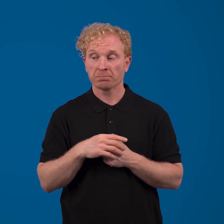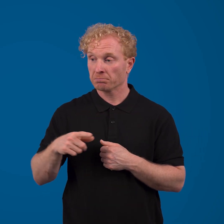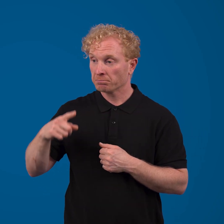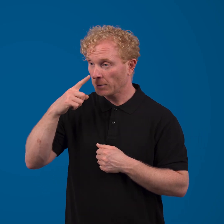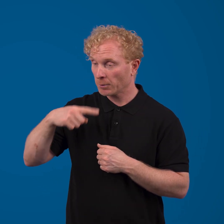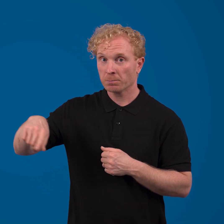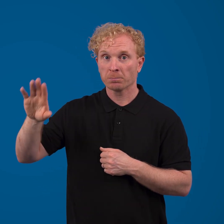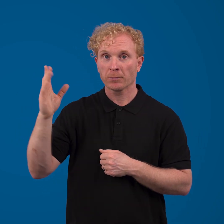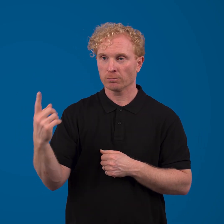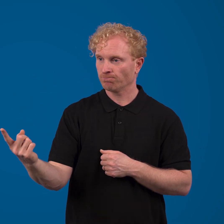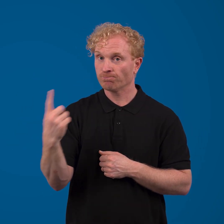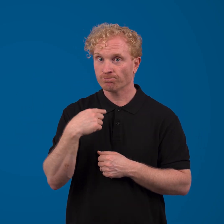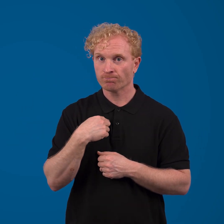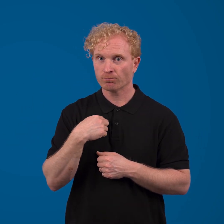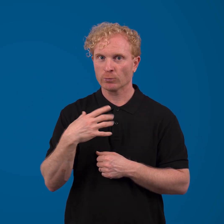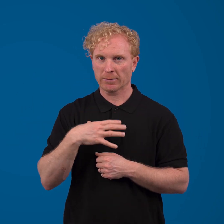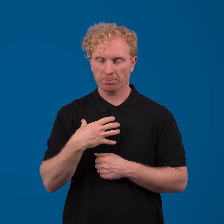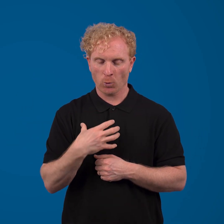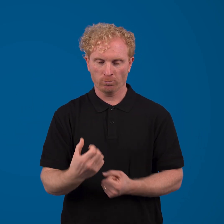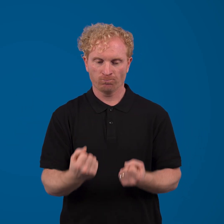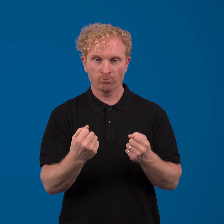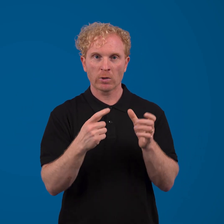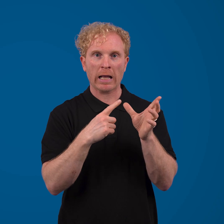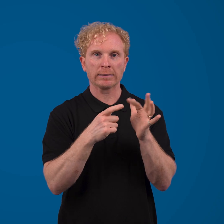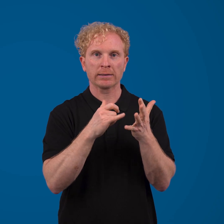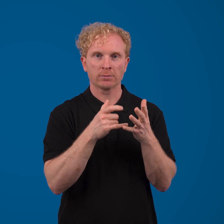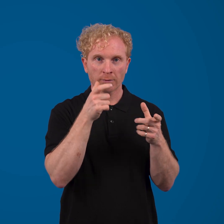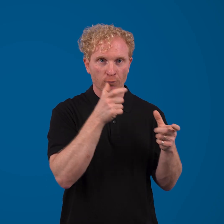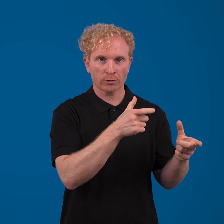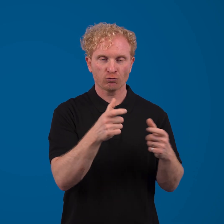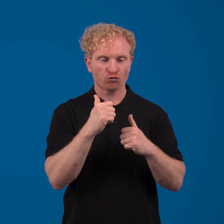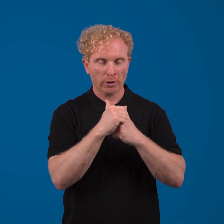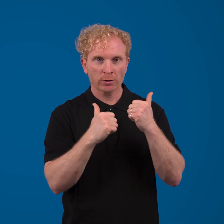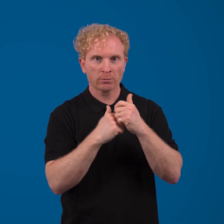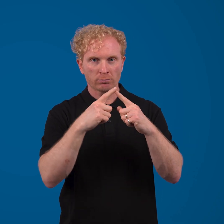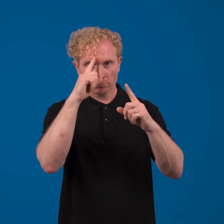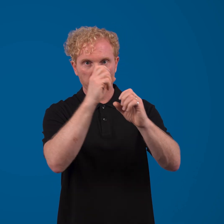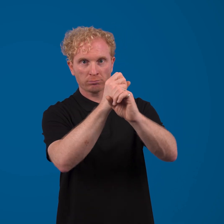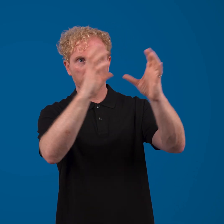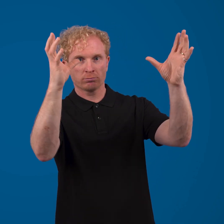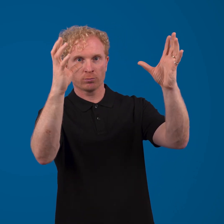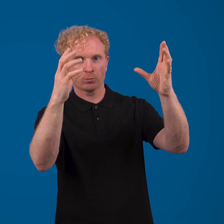People told us that we need to strengthen ADS governance structures and oversight,